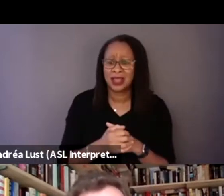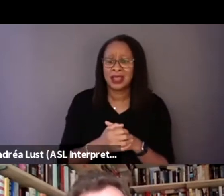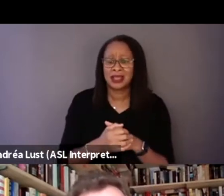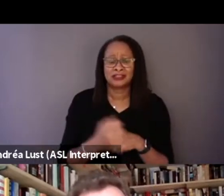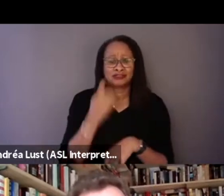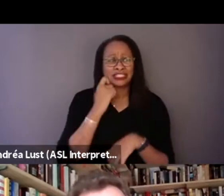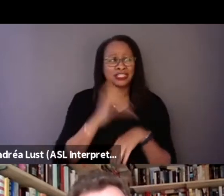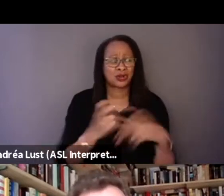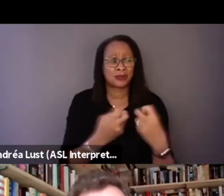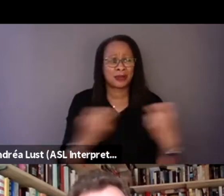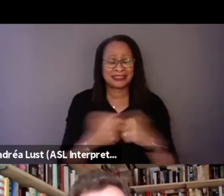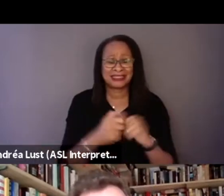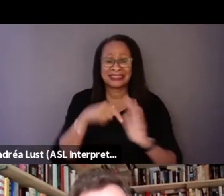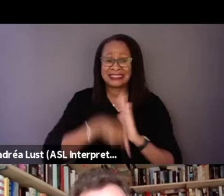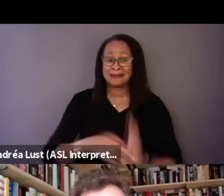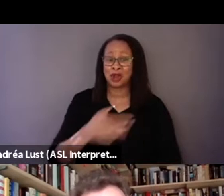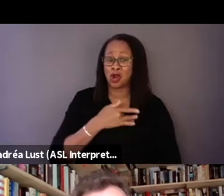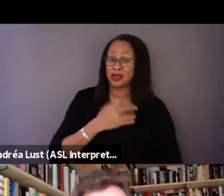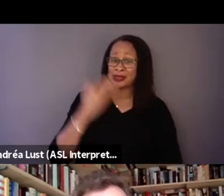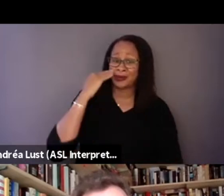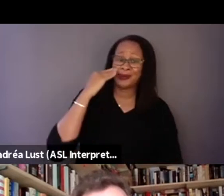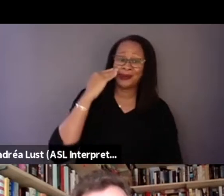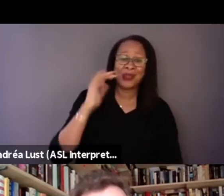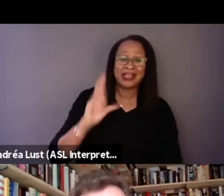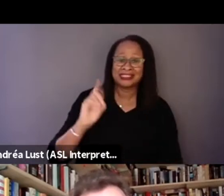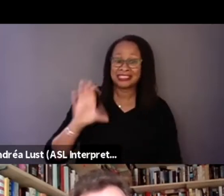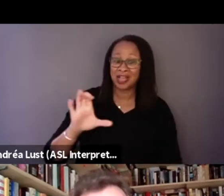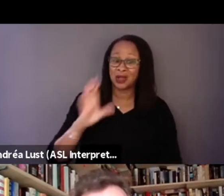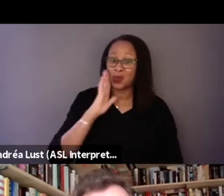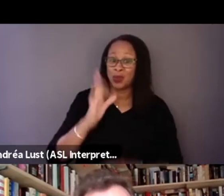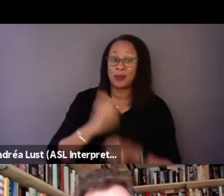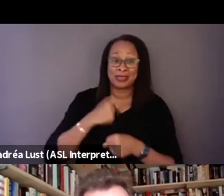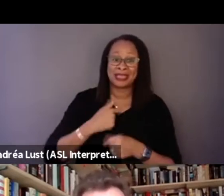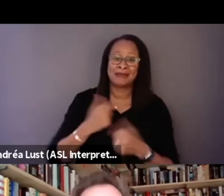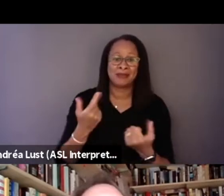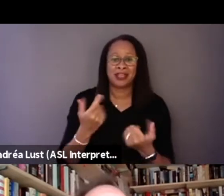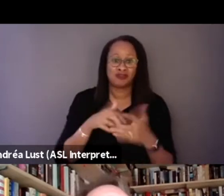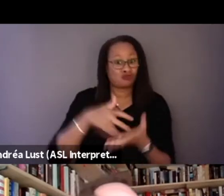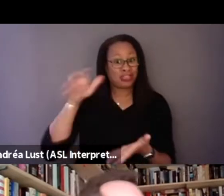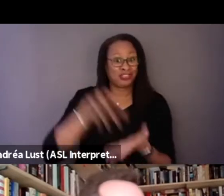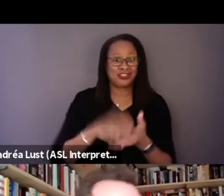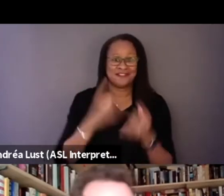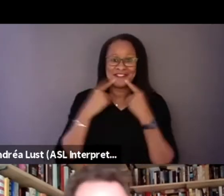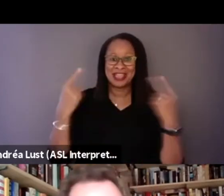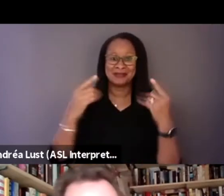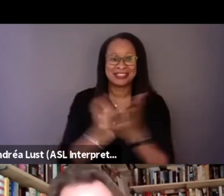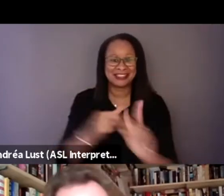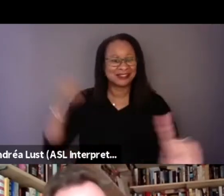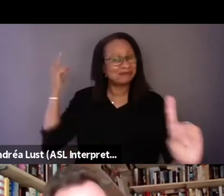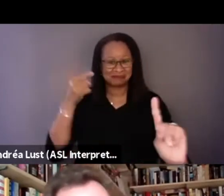deep down in his heart, he knew that this documentary would make him rich and famous. And that was the rationale.